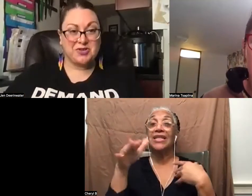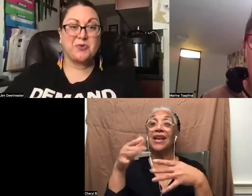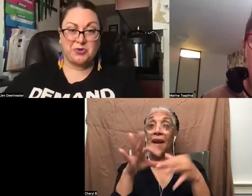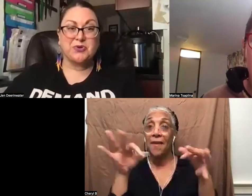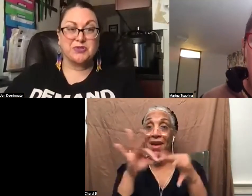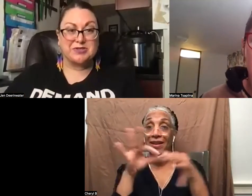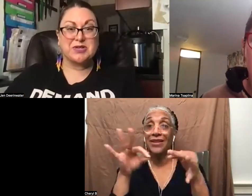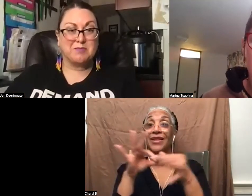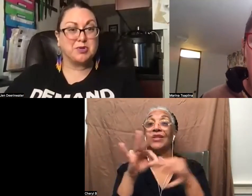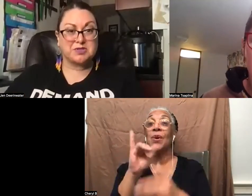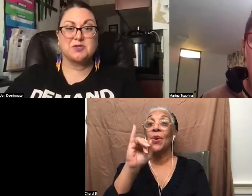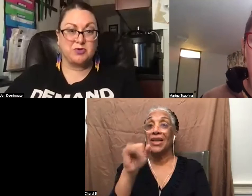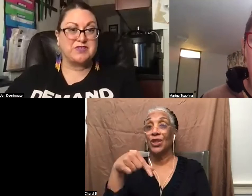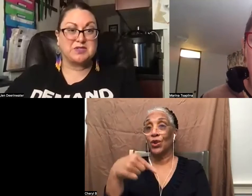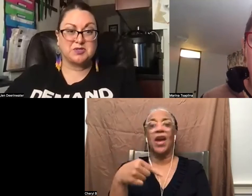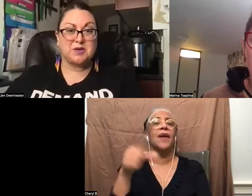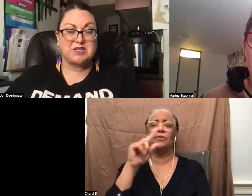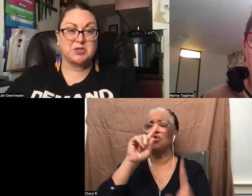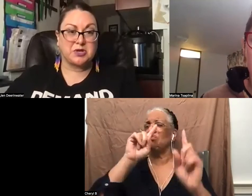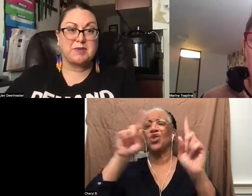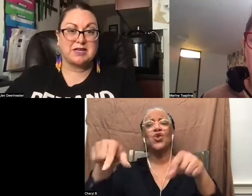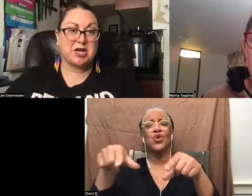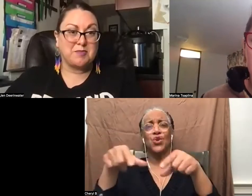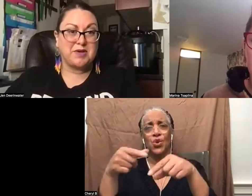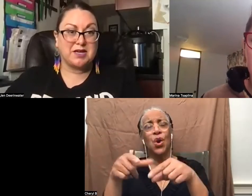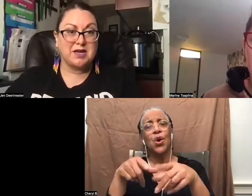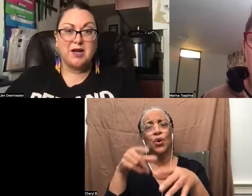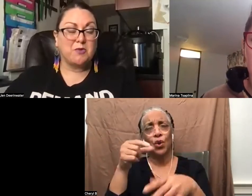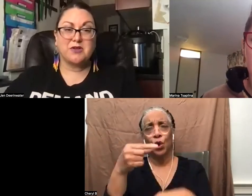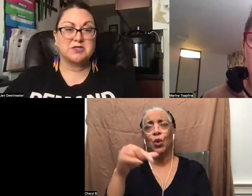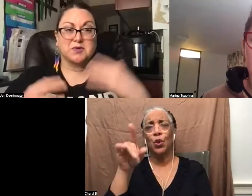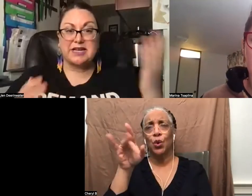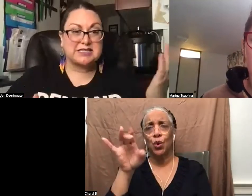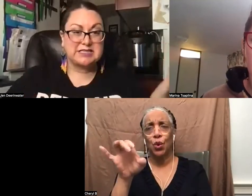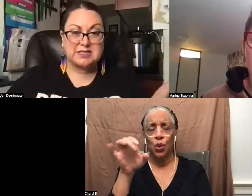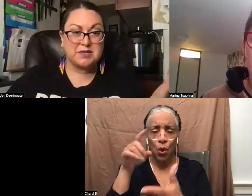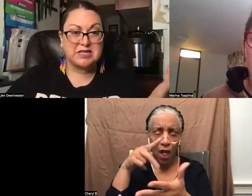Google and look up books or movies to learn about a topic. Whether it's related to